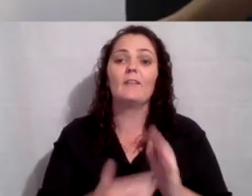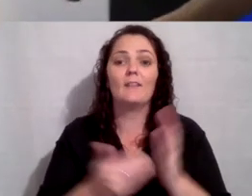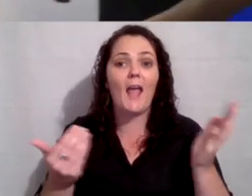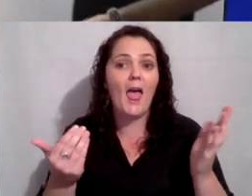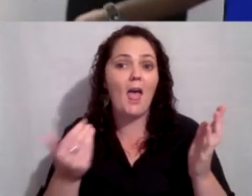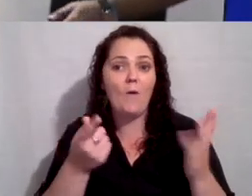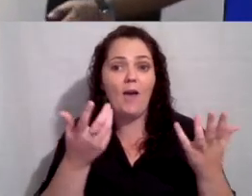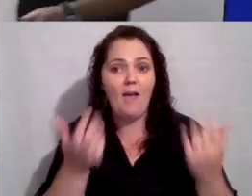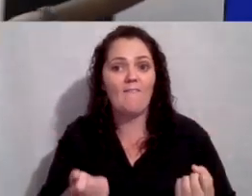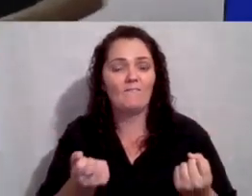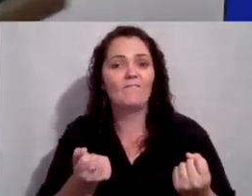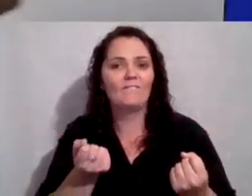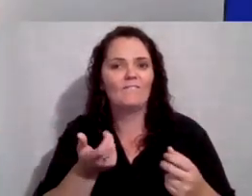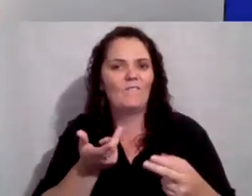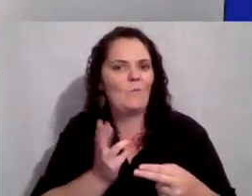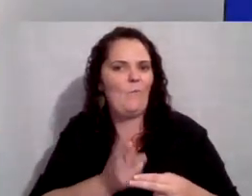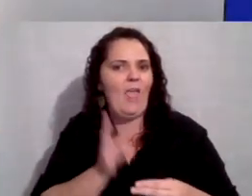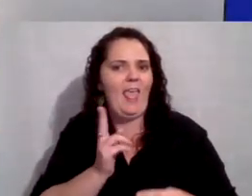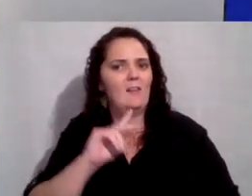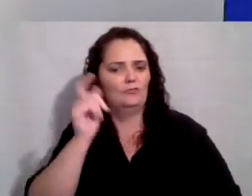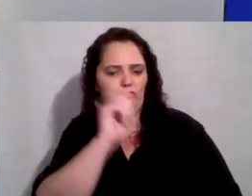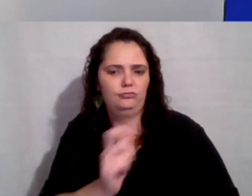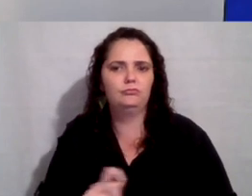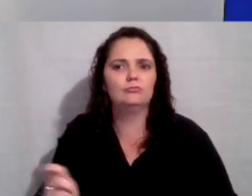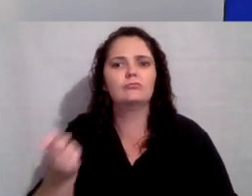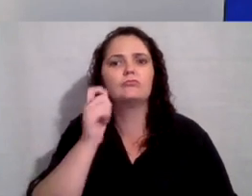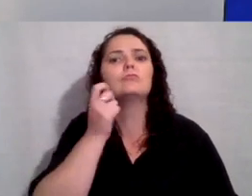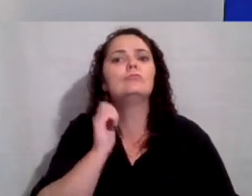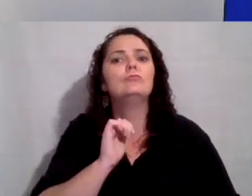Alright you should have by now almost finished that very